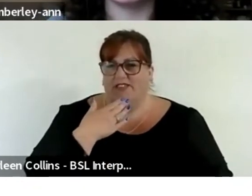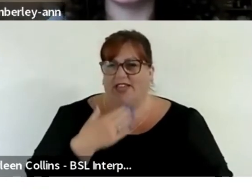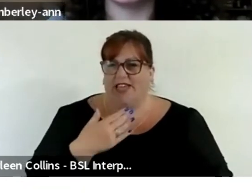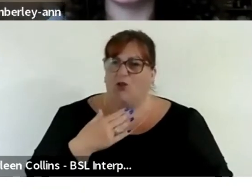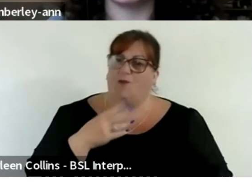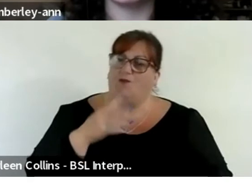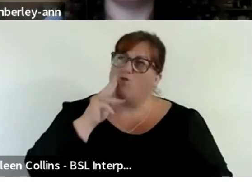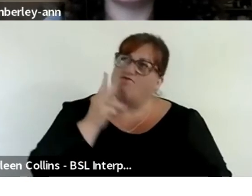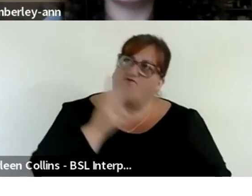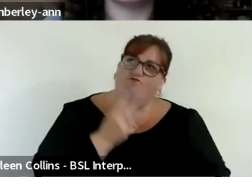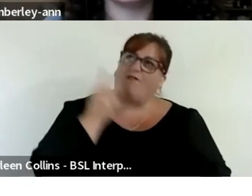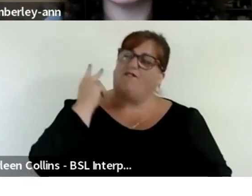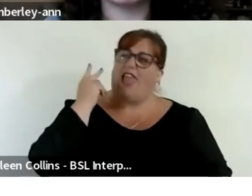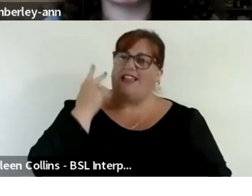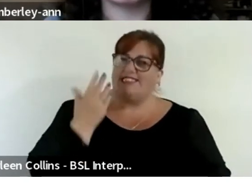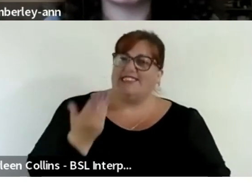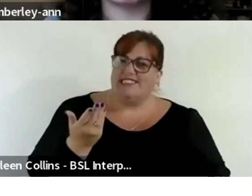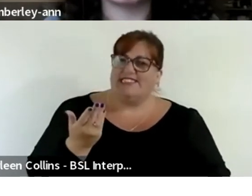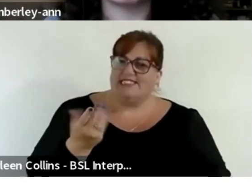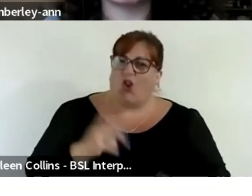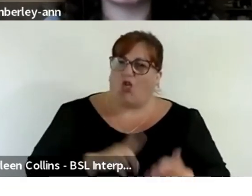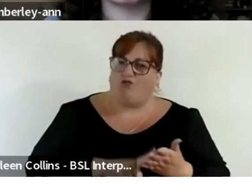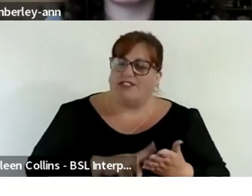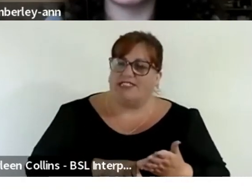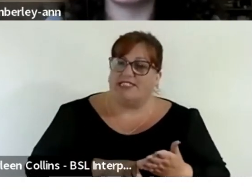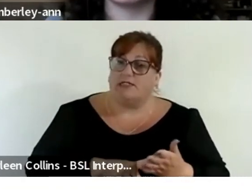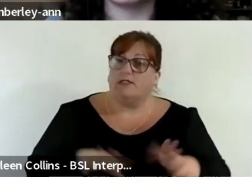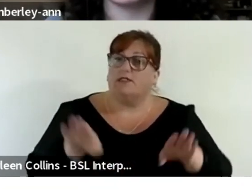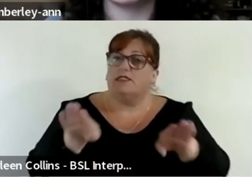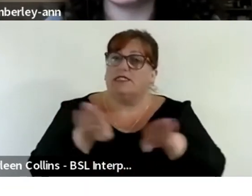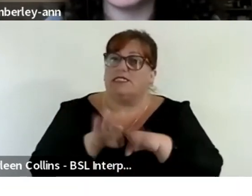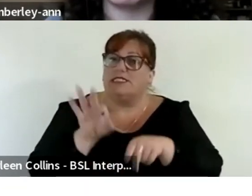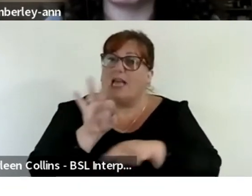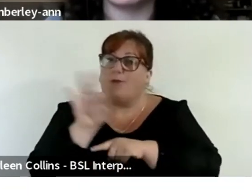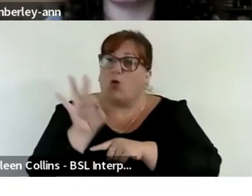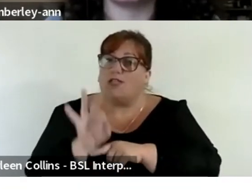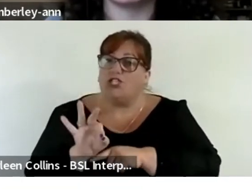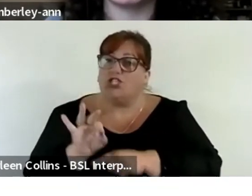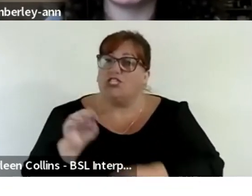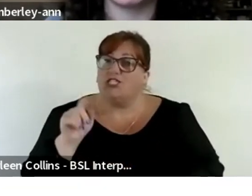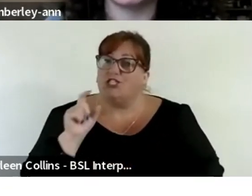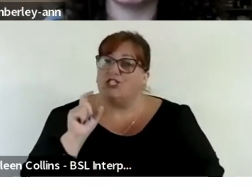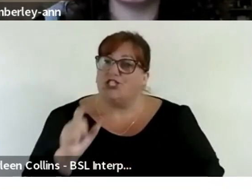Char, the same question to you. What guides the decision to share and how do you feel about that?